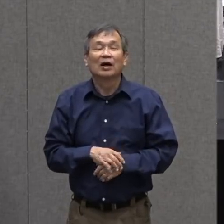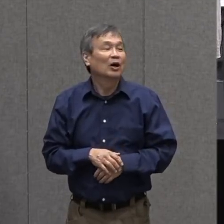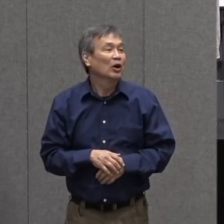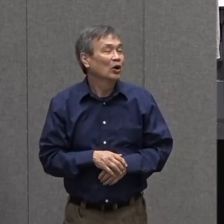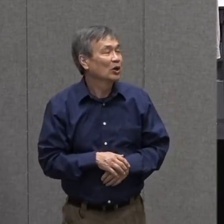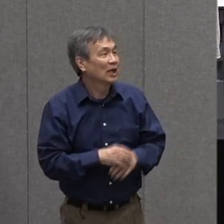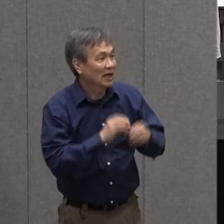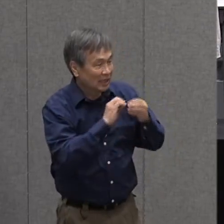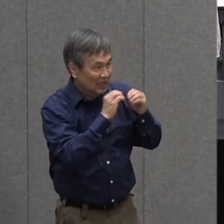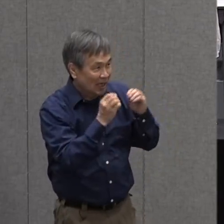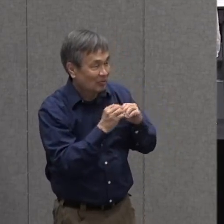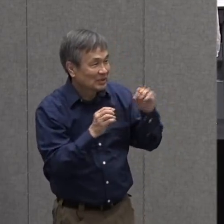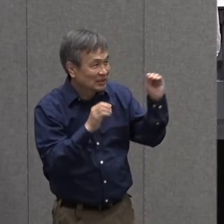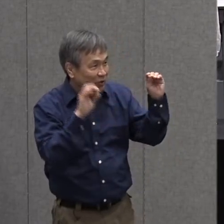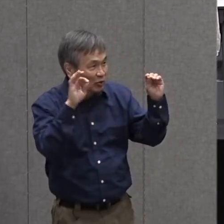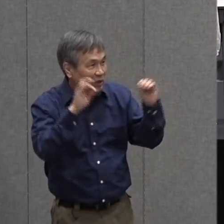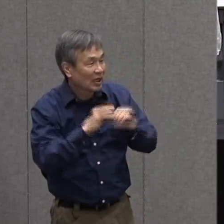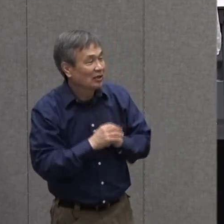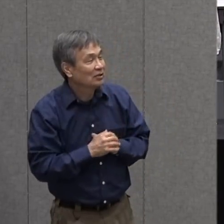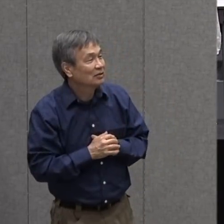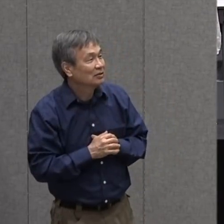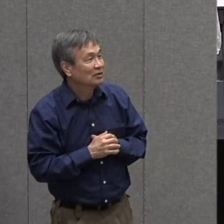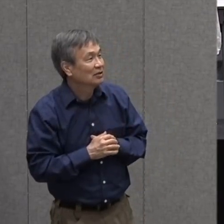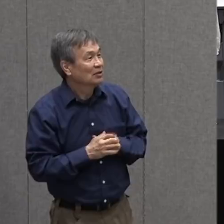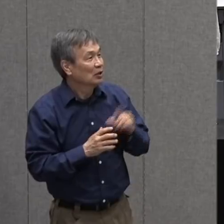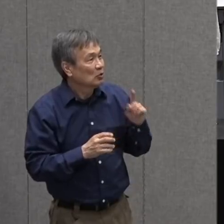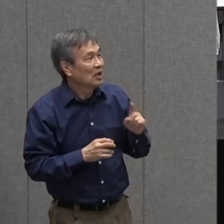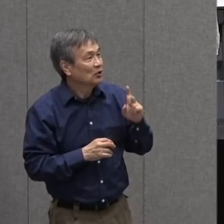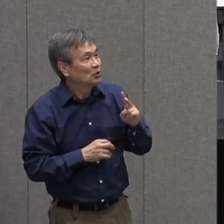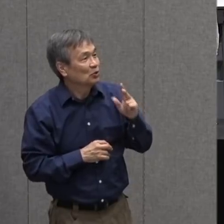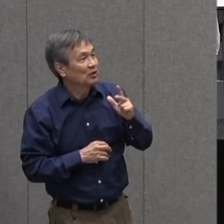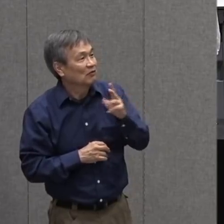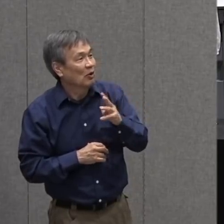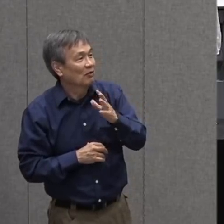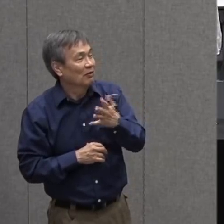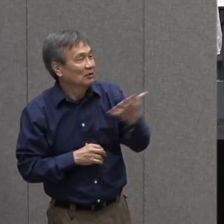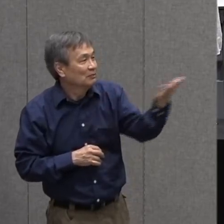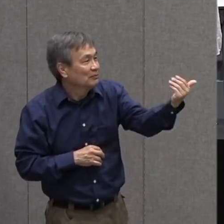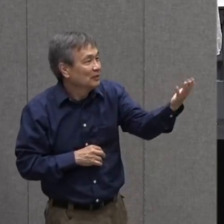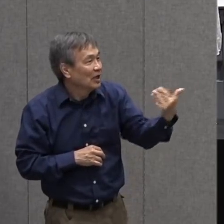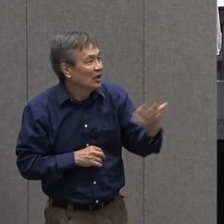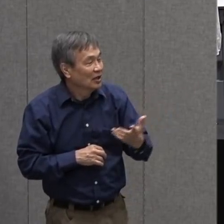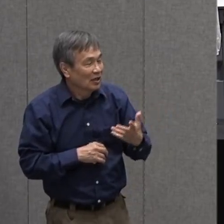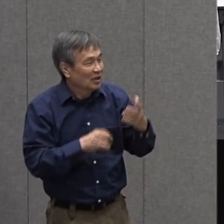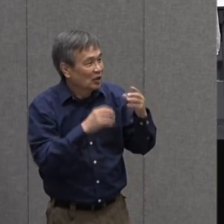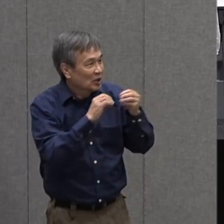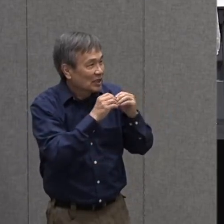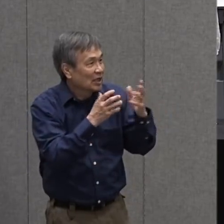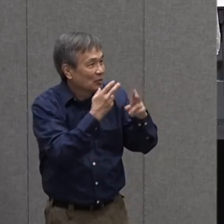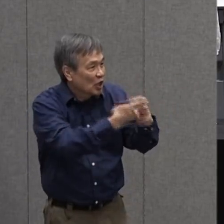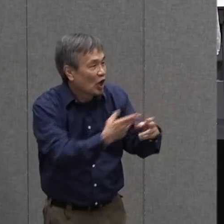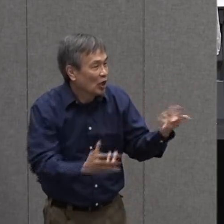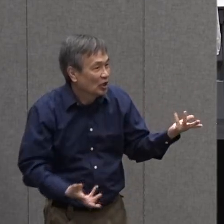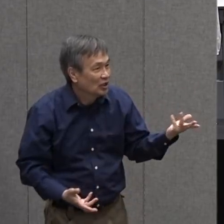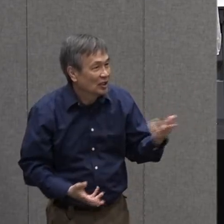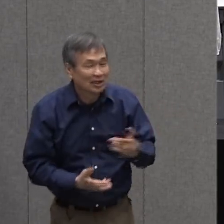This is a numeral zero through nine. It'd be 1, 2, 3, 4. What is that individual number called the one